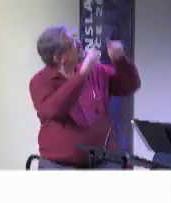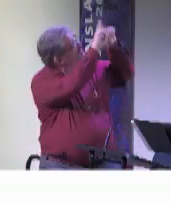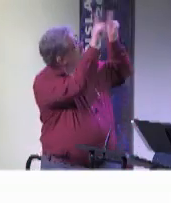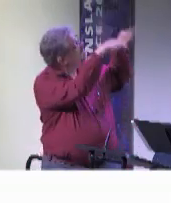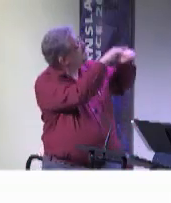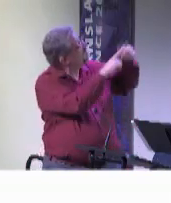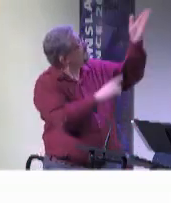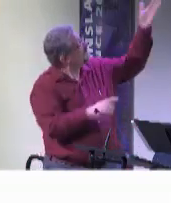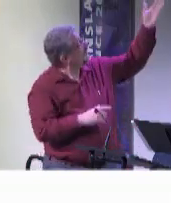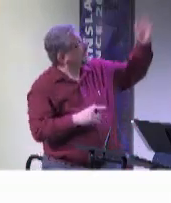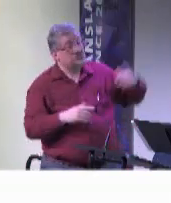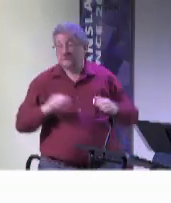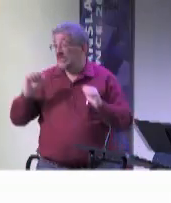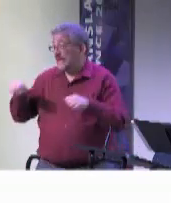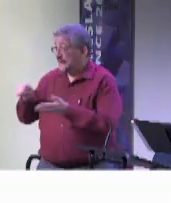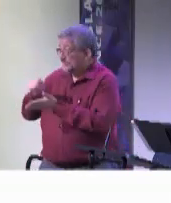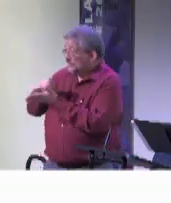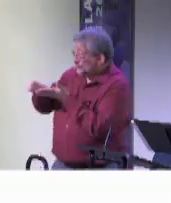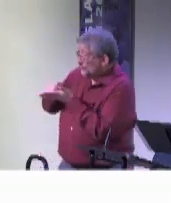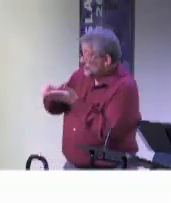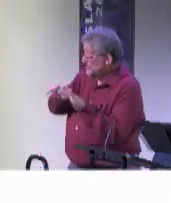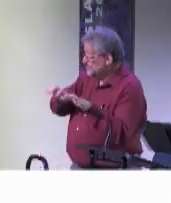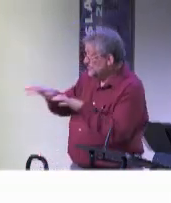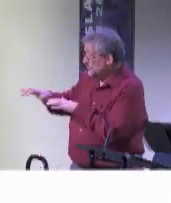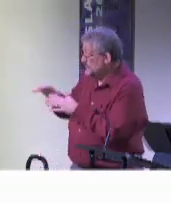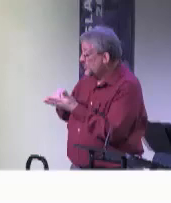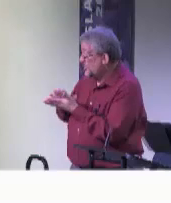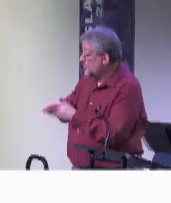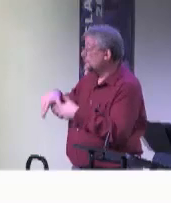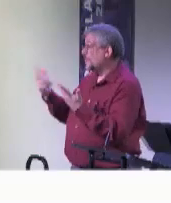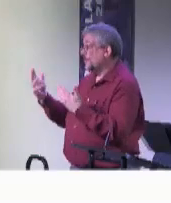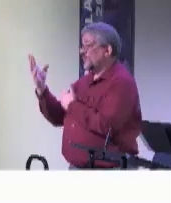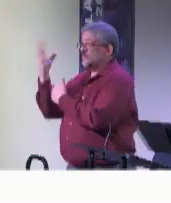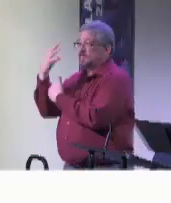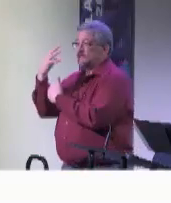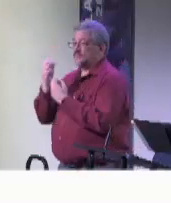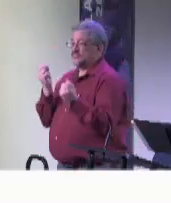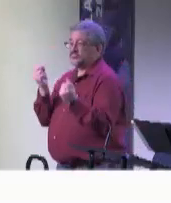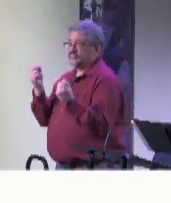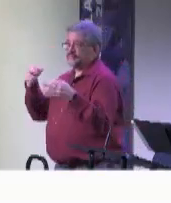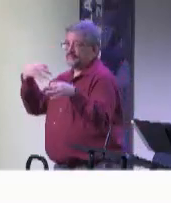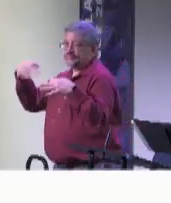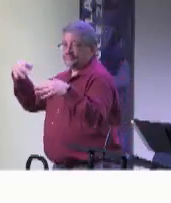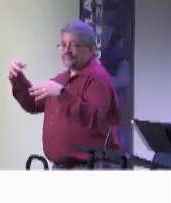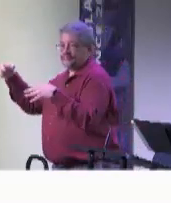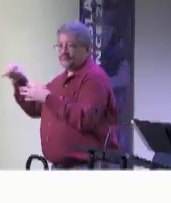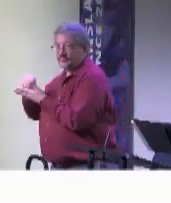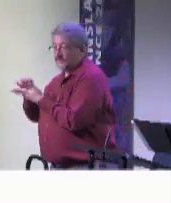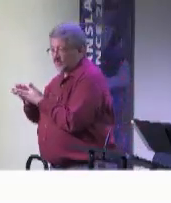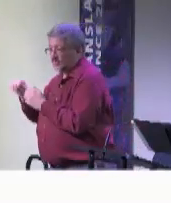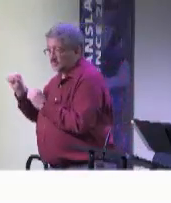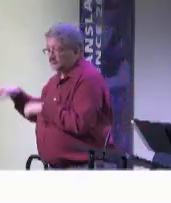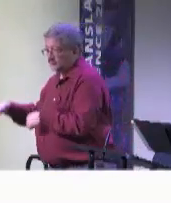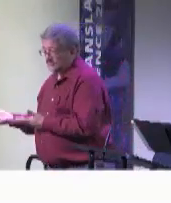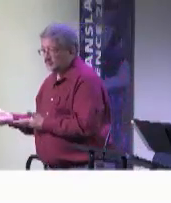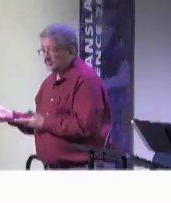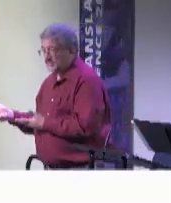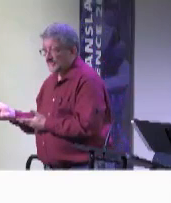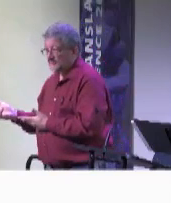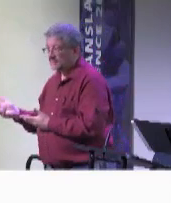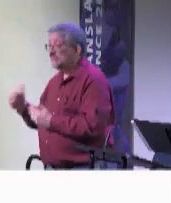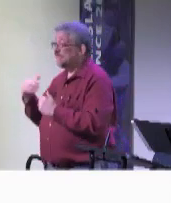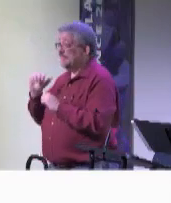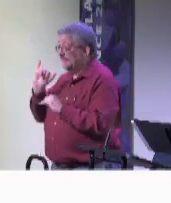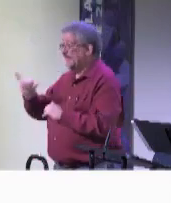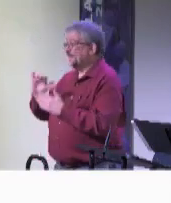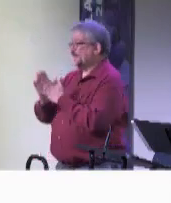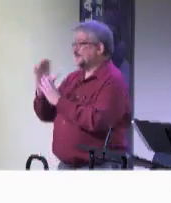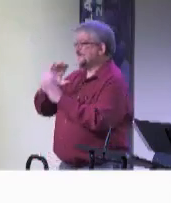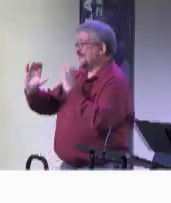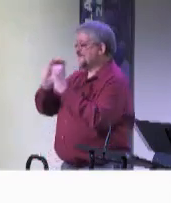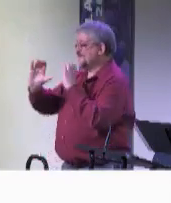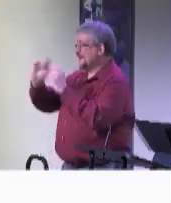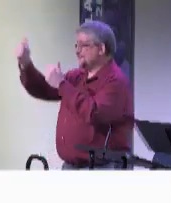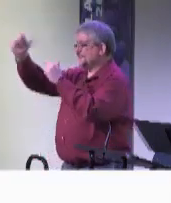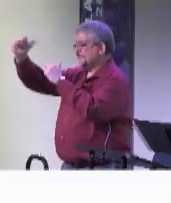So just an image of what that will look like having received feedback both in writing. Or signed feedback, which is also recorded in the same portion of these.